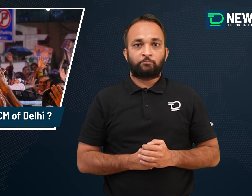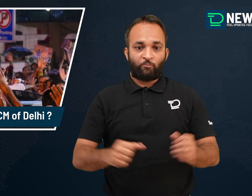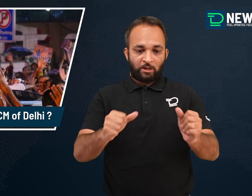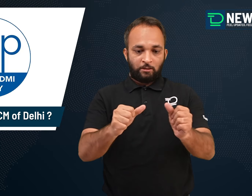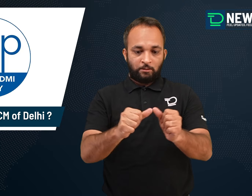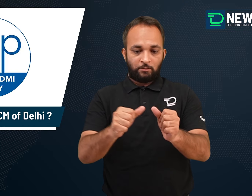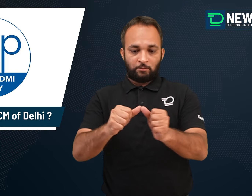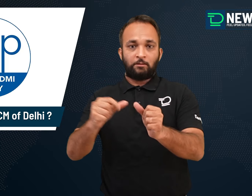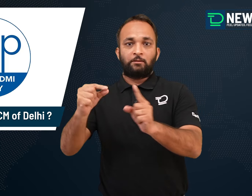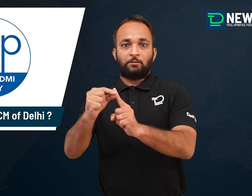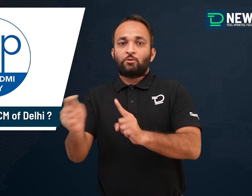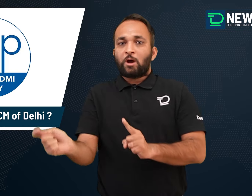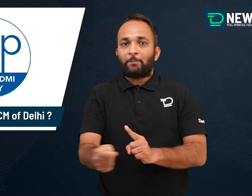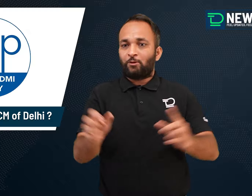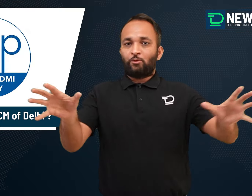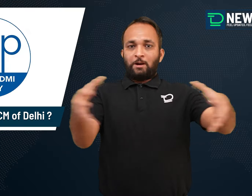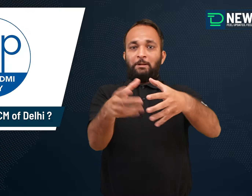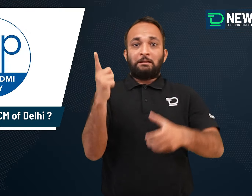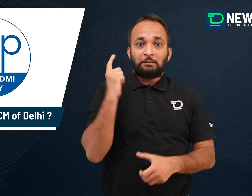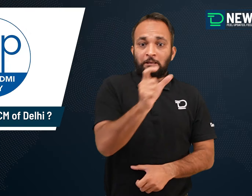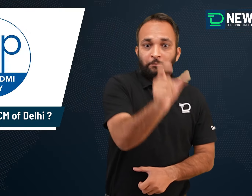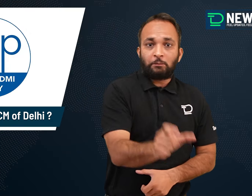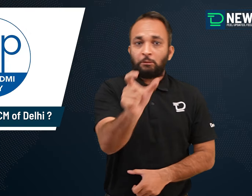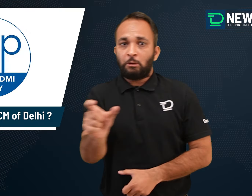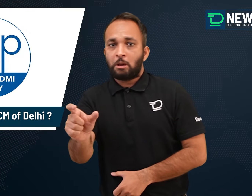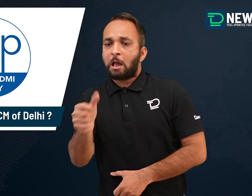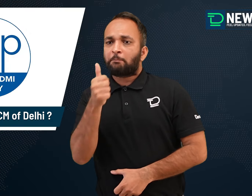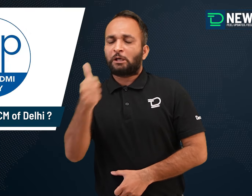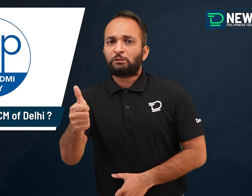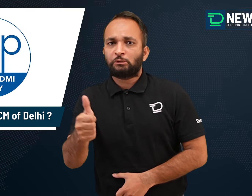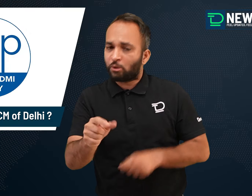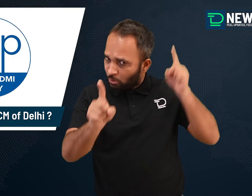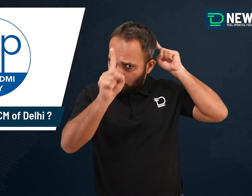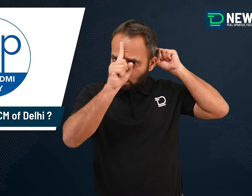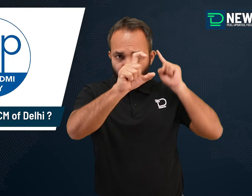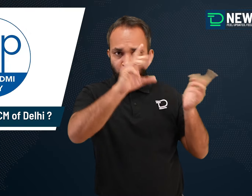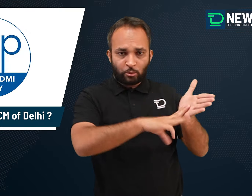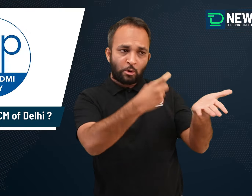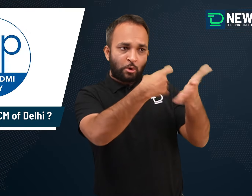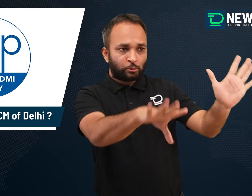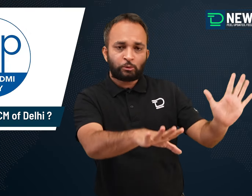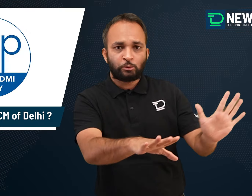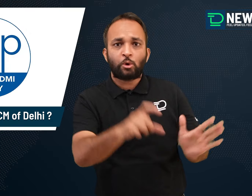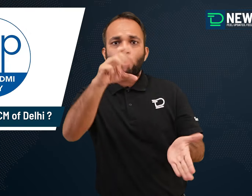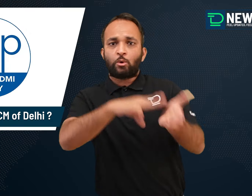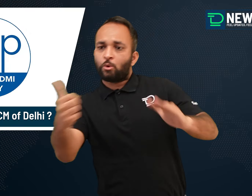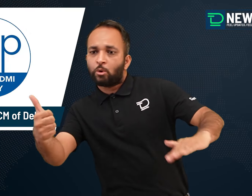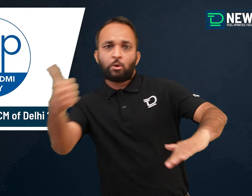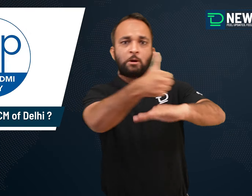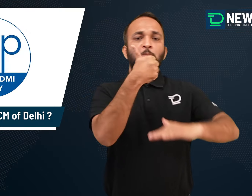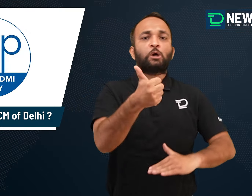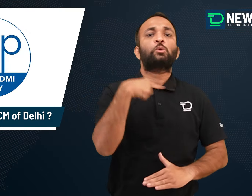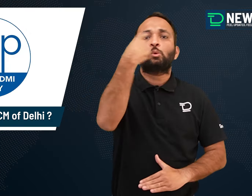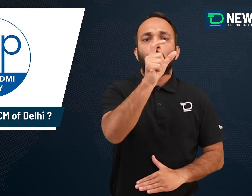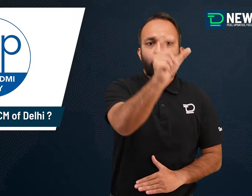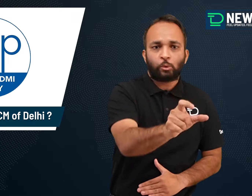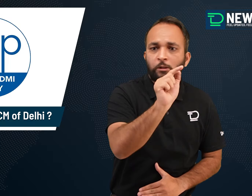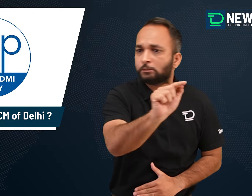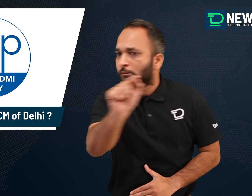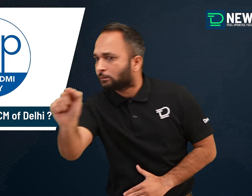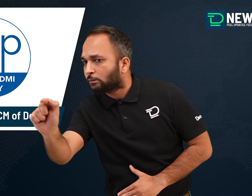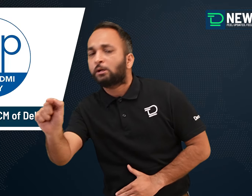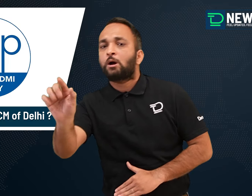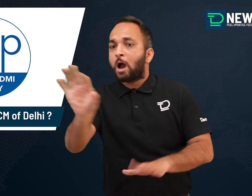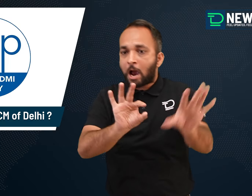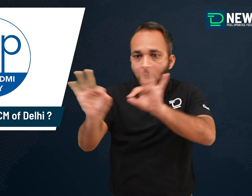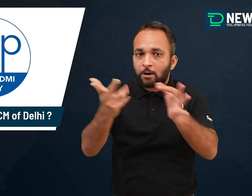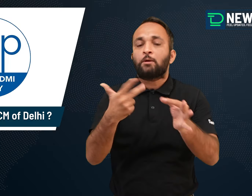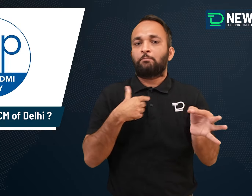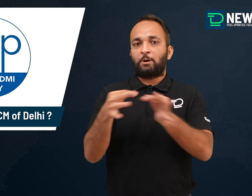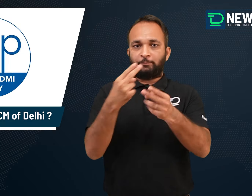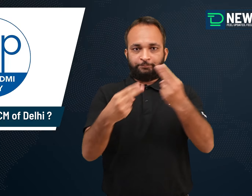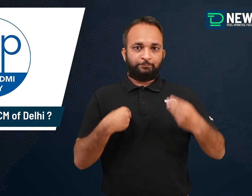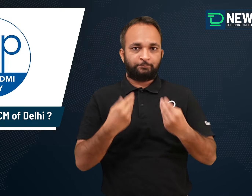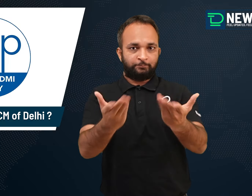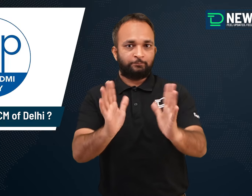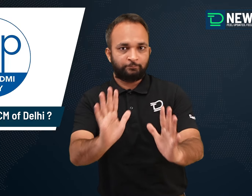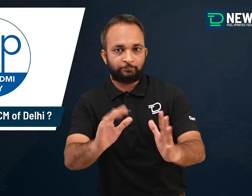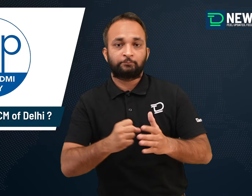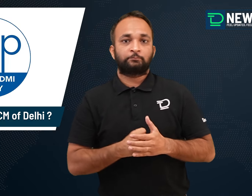In this, the names of some important leaders from the Aam Aadmi Party have also started to be mentioned.